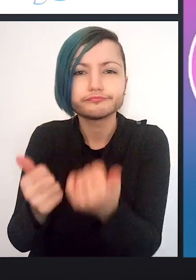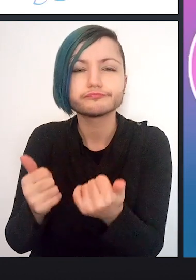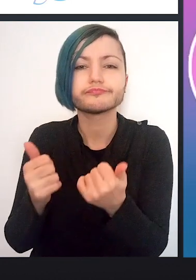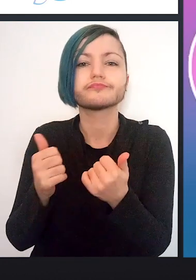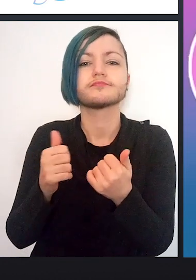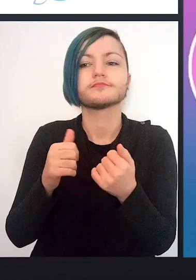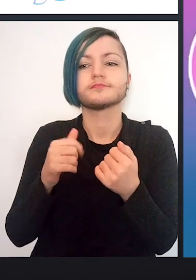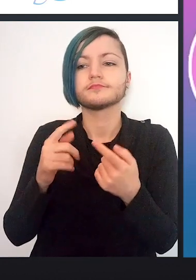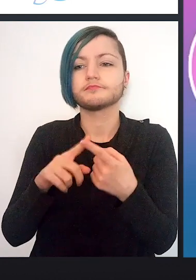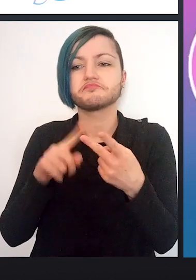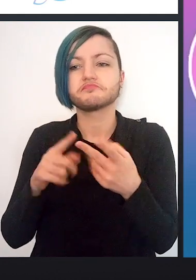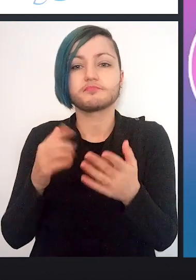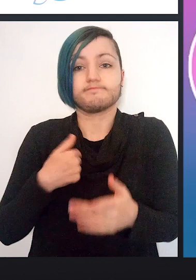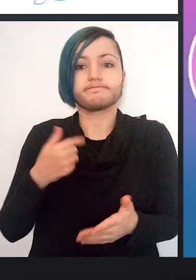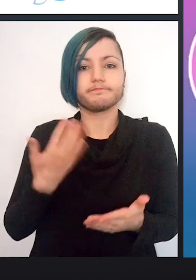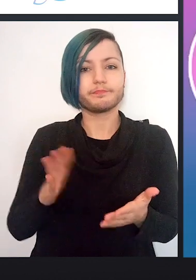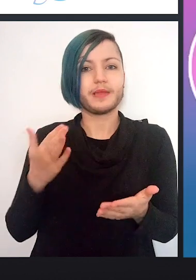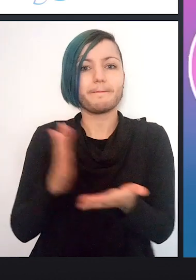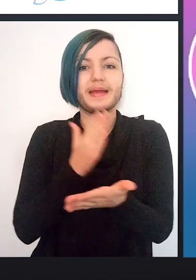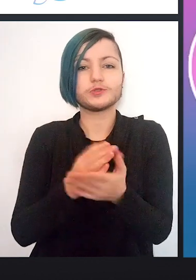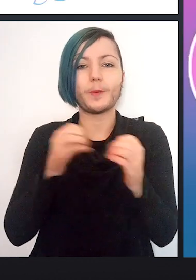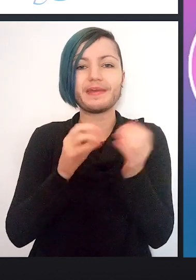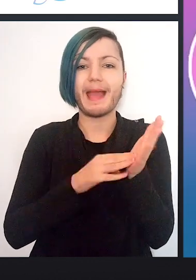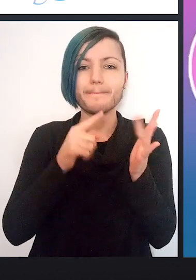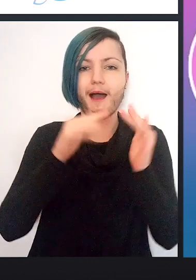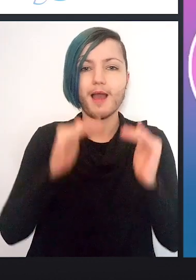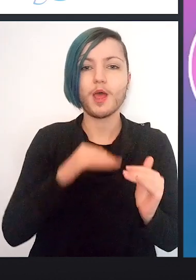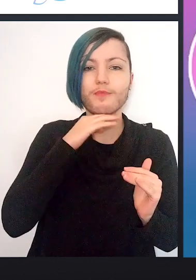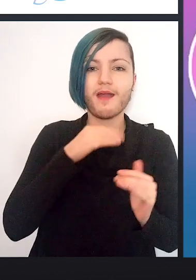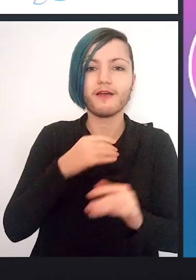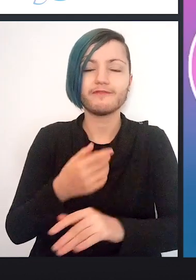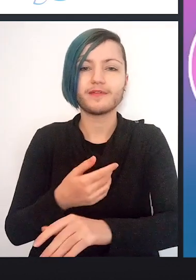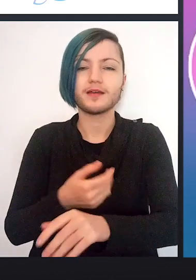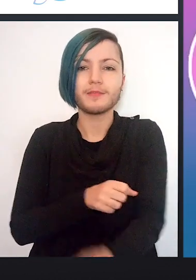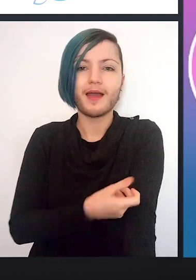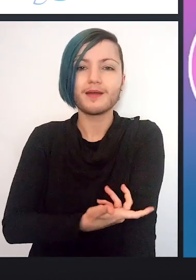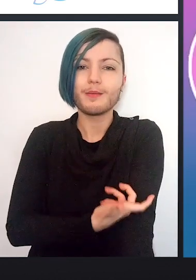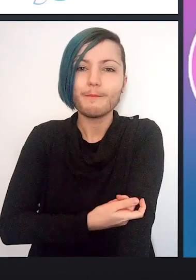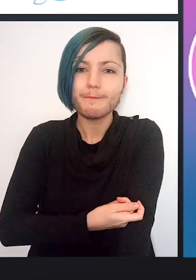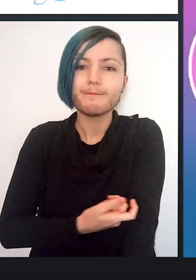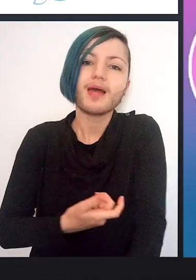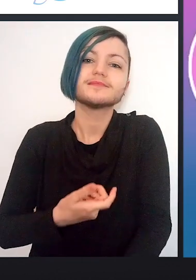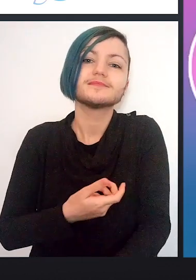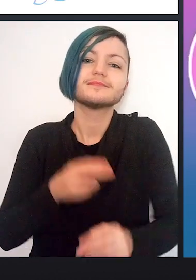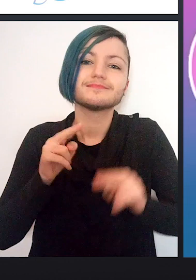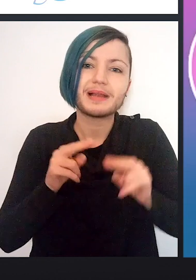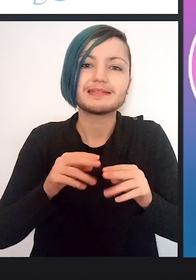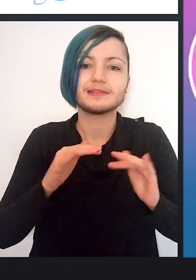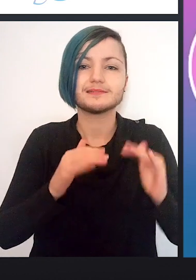I made sure my BMI was low enough and my bloods were up to date and so on,